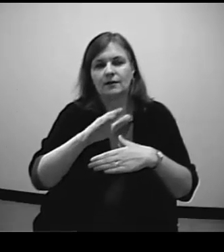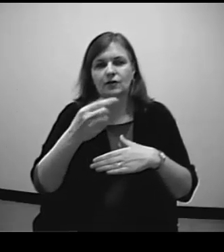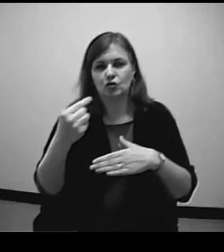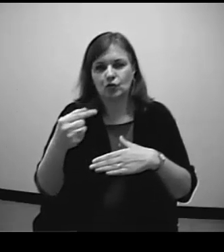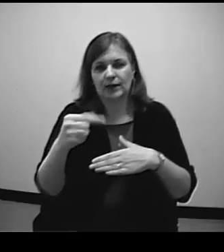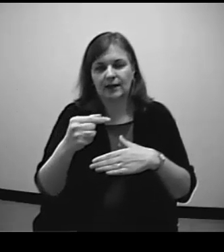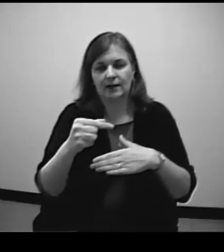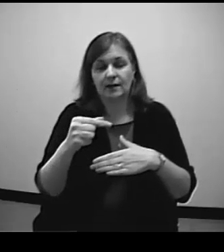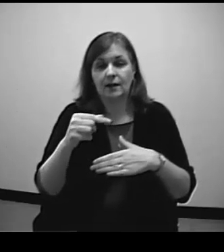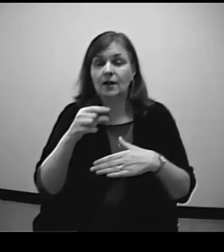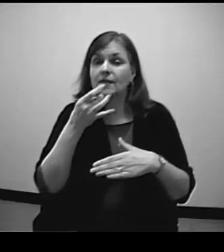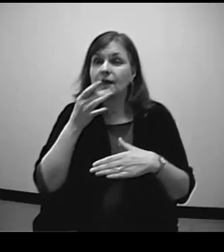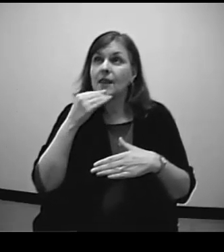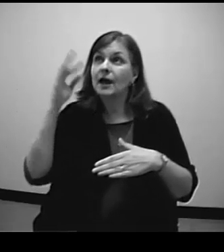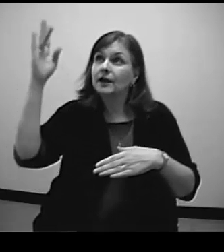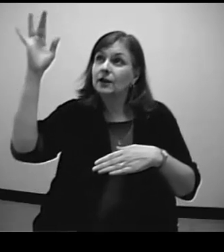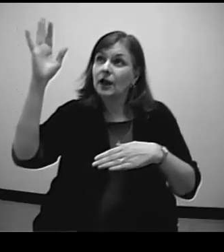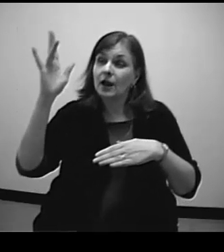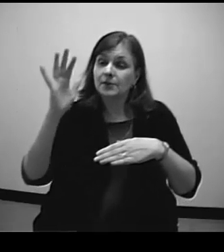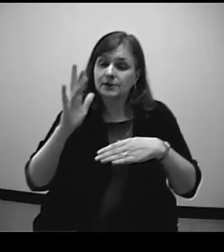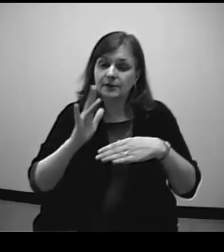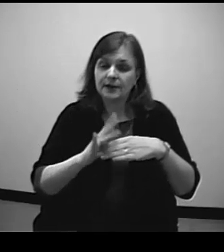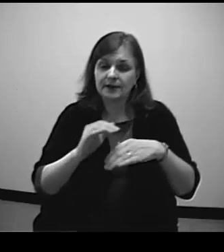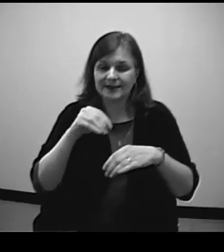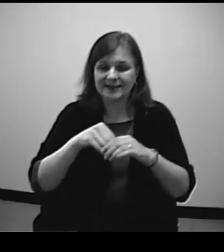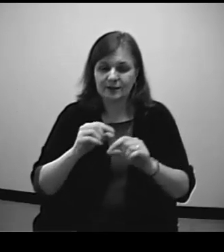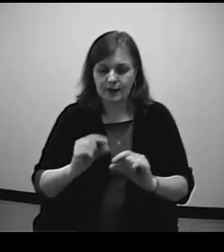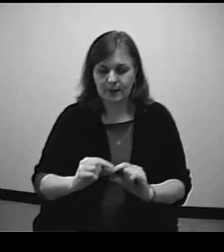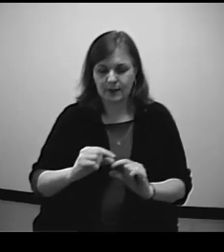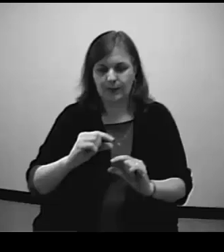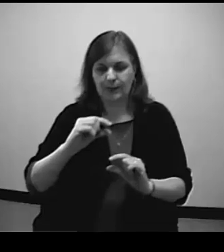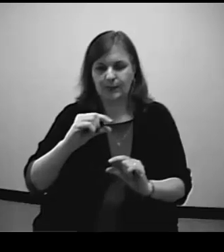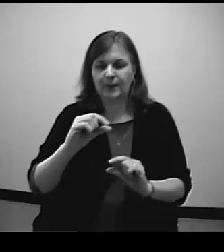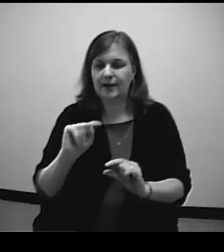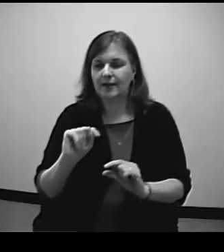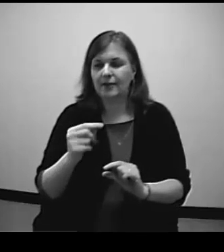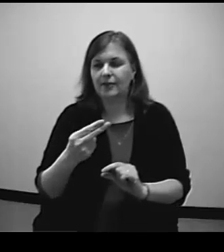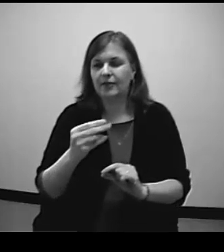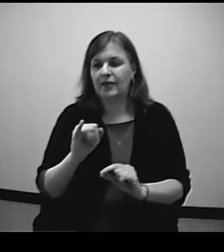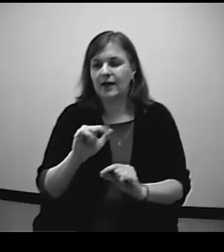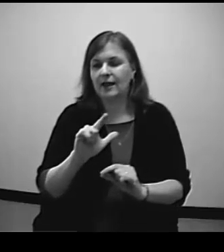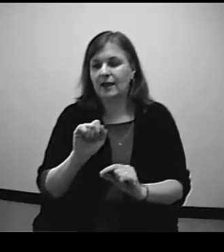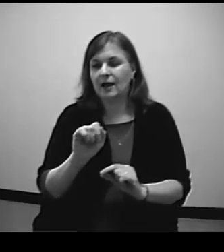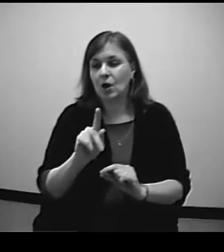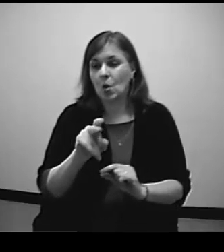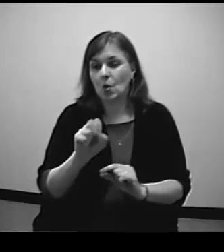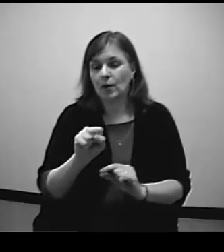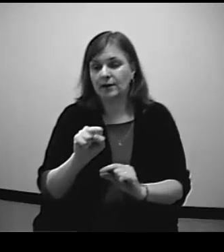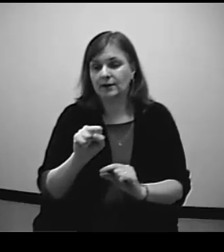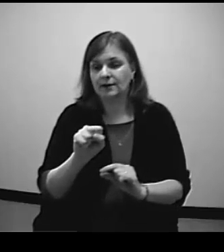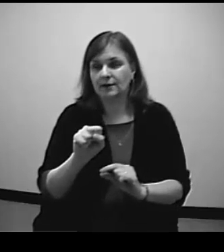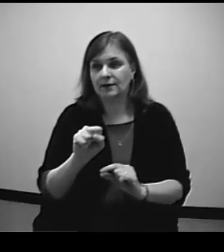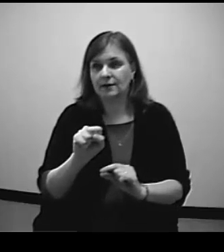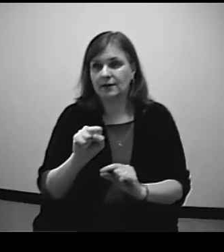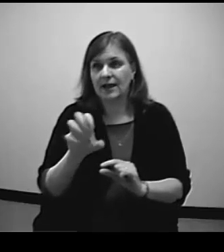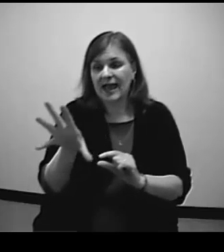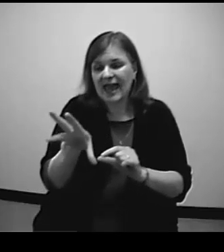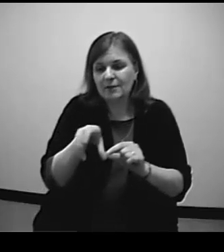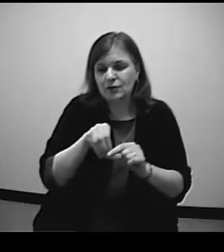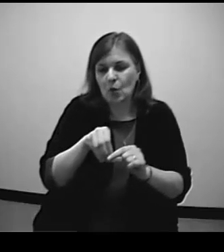so when light from the sun comes in to our thylakoids we're actually reflecting